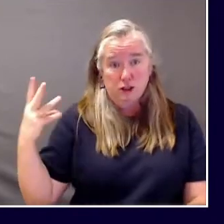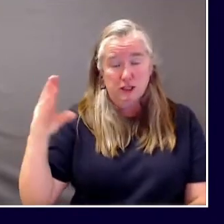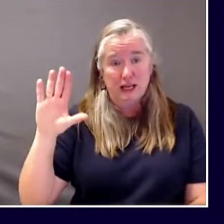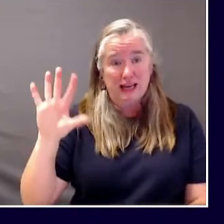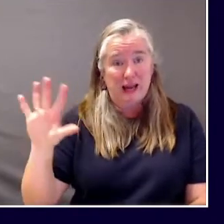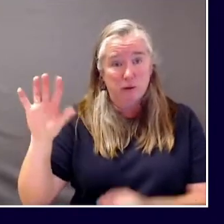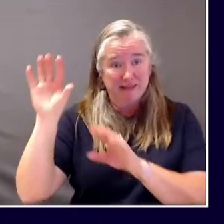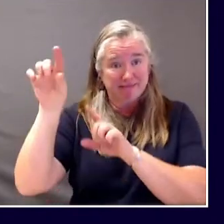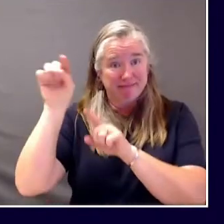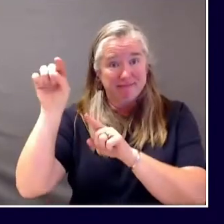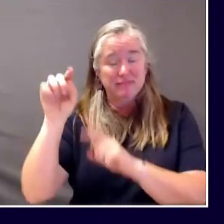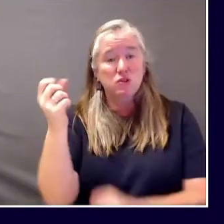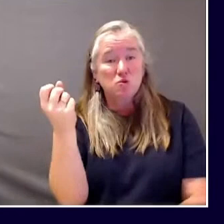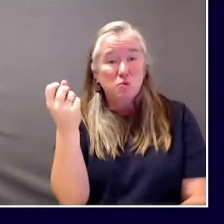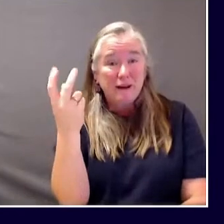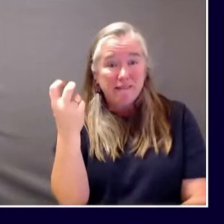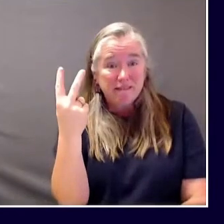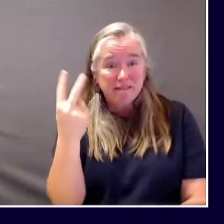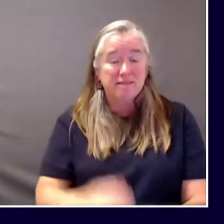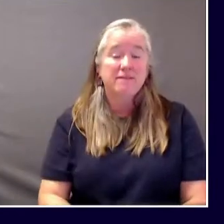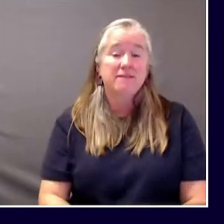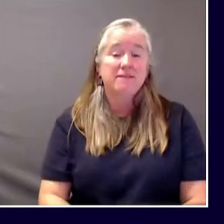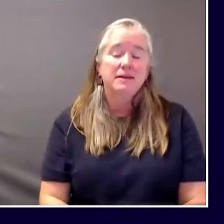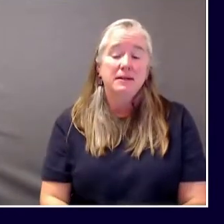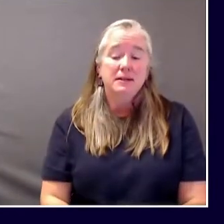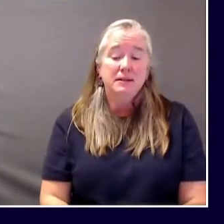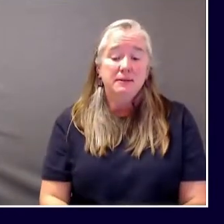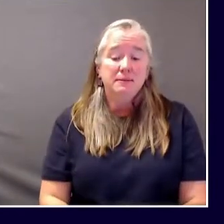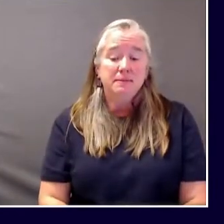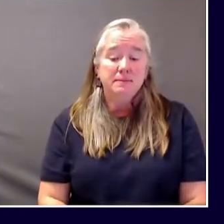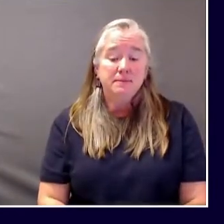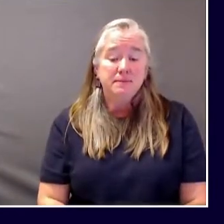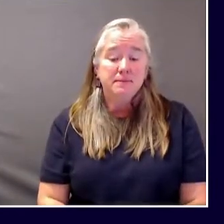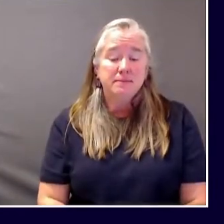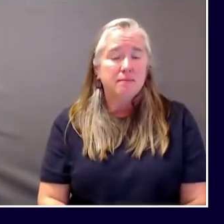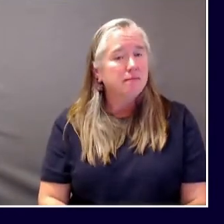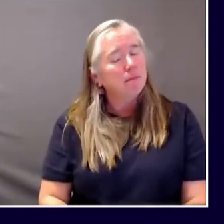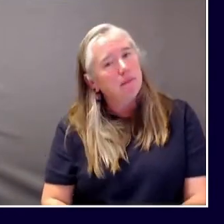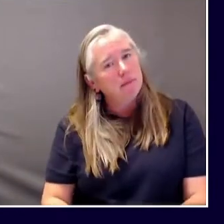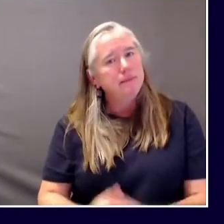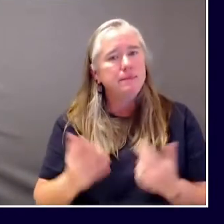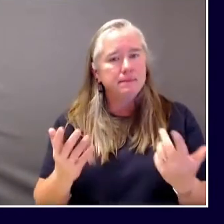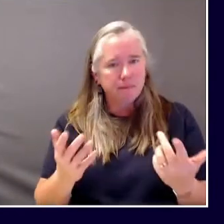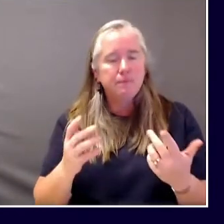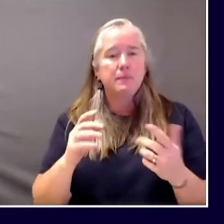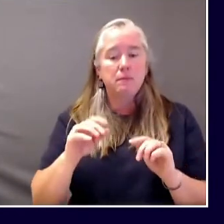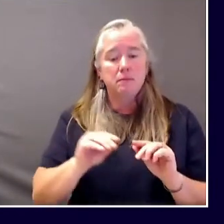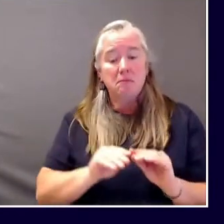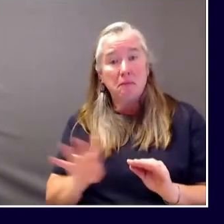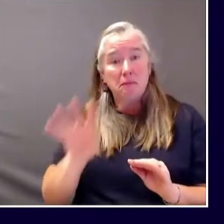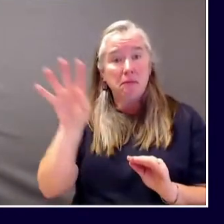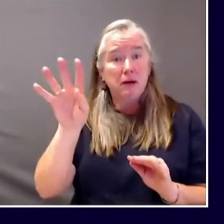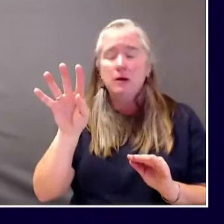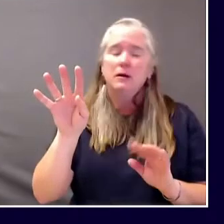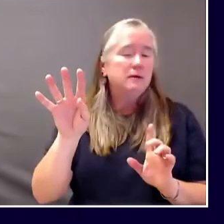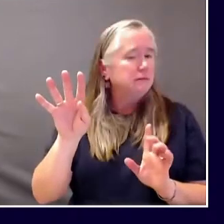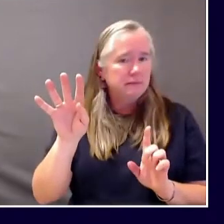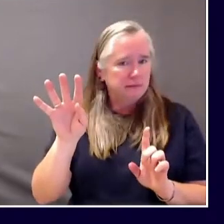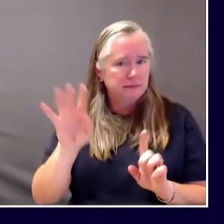seventy six cases since yesterday of those five thousand six hundred and seventy are confirmed cases an increase of seventy seven and seven hundred and seventeen are probable cases a decrease of one one hundred and forty six individuals have passed away with Kobe nineteen the same number as it was yesterday